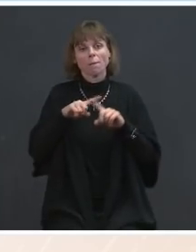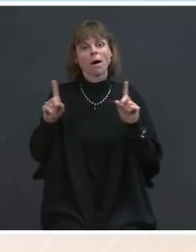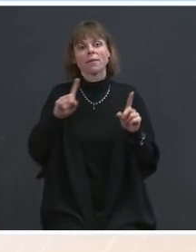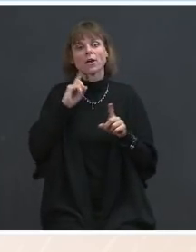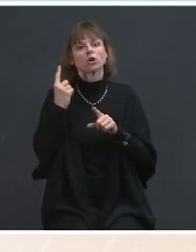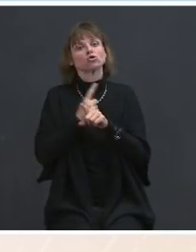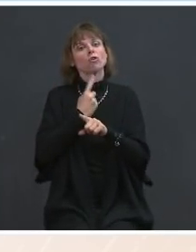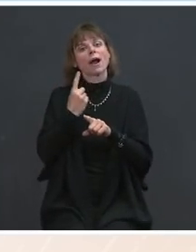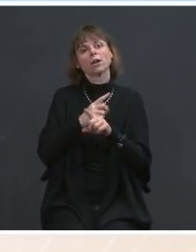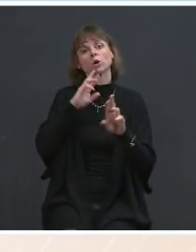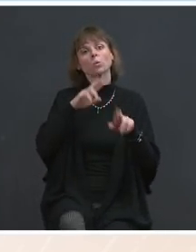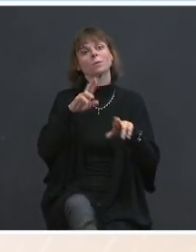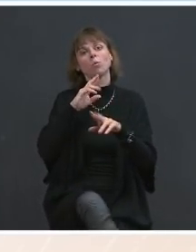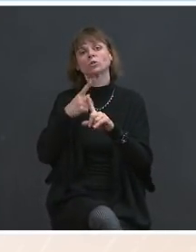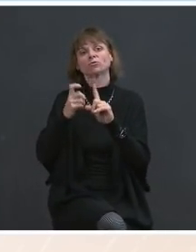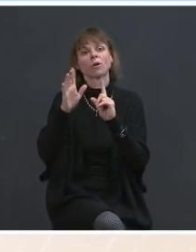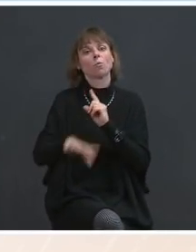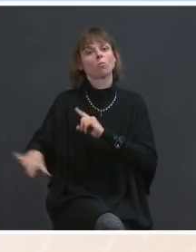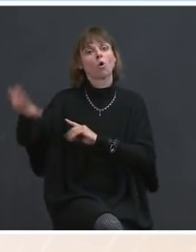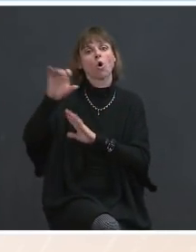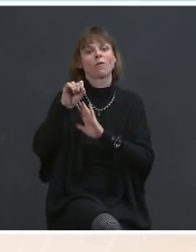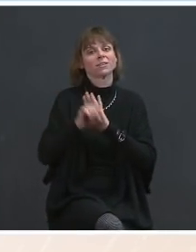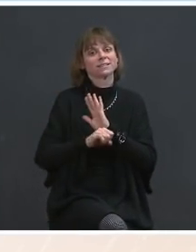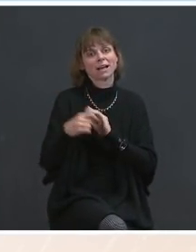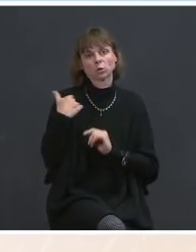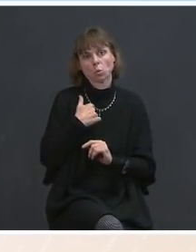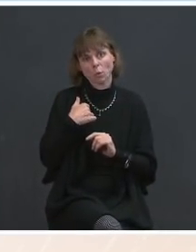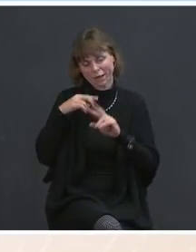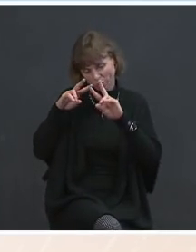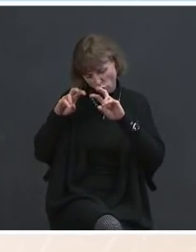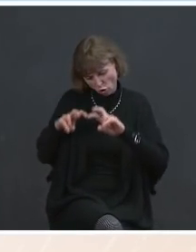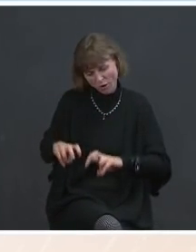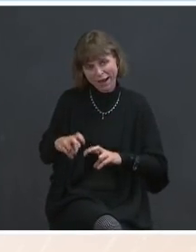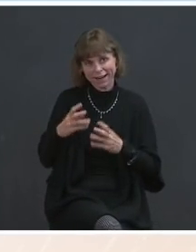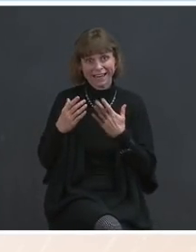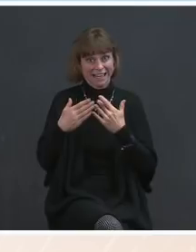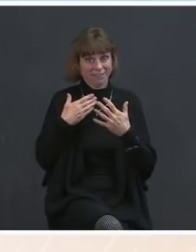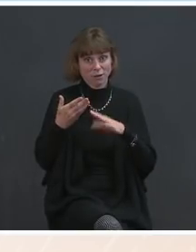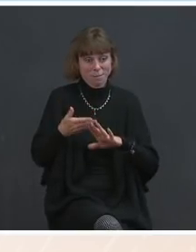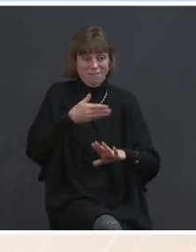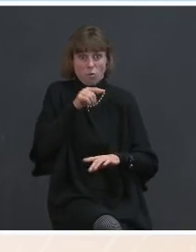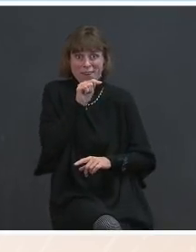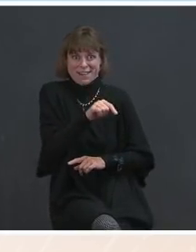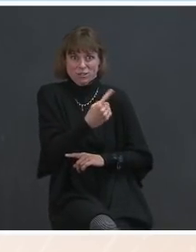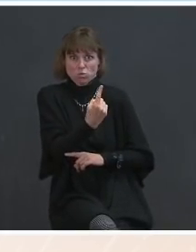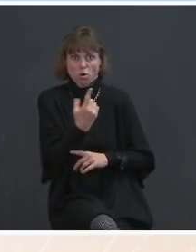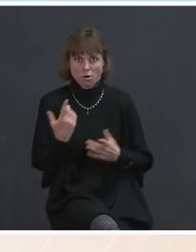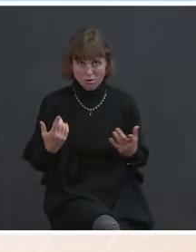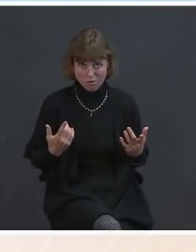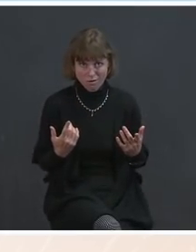that we take a look at, even before this report. But if there is -- I can see, with our team, if there's anything new as it relates